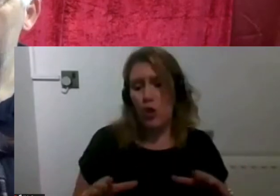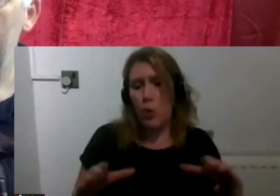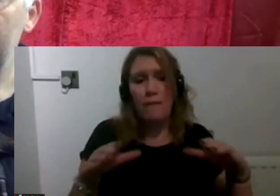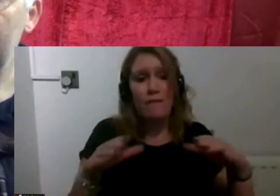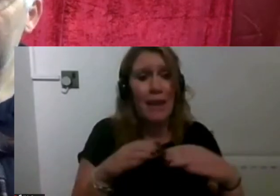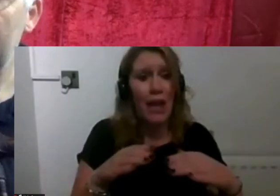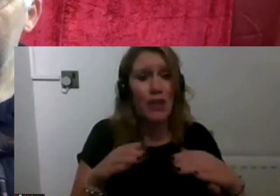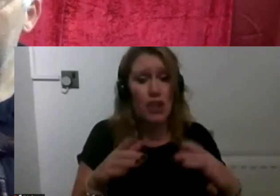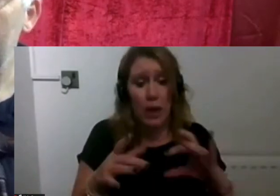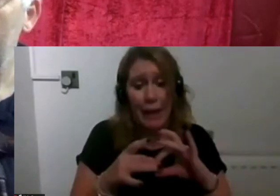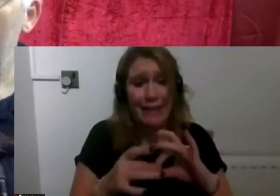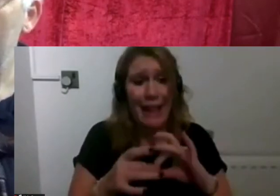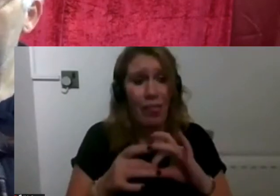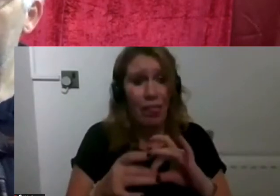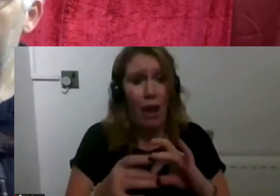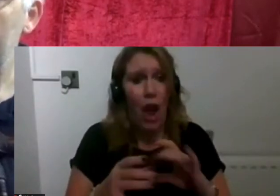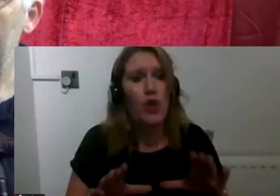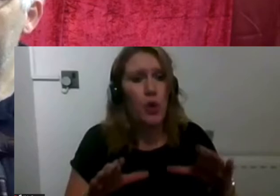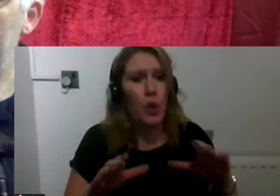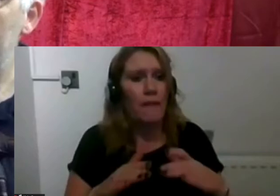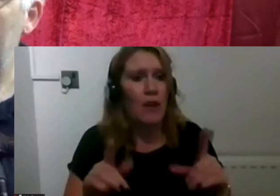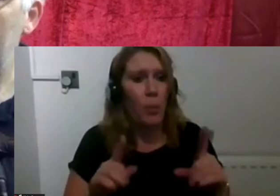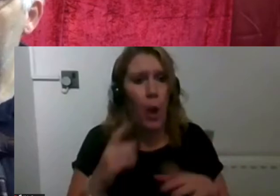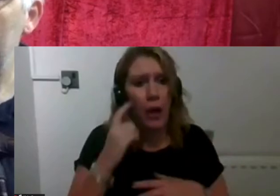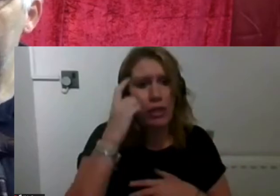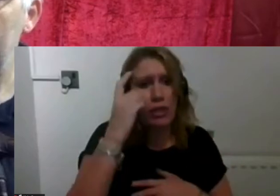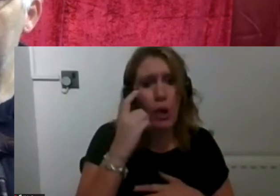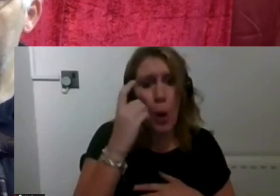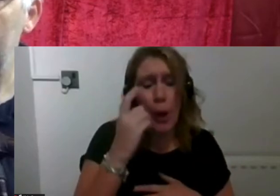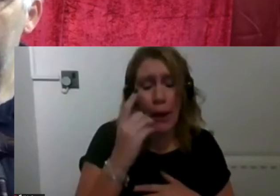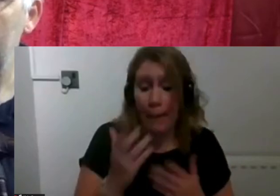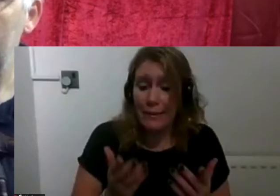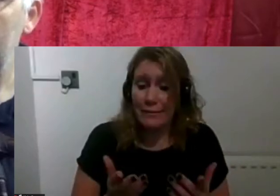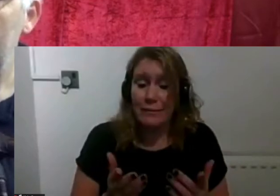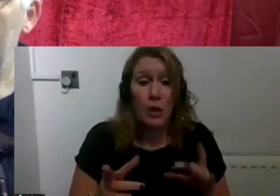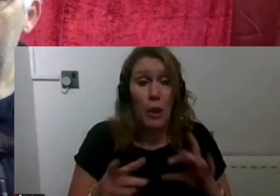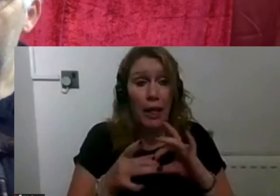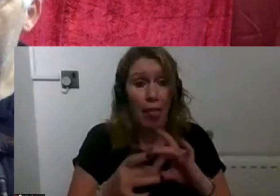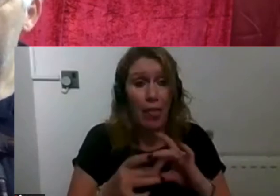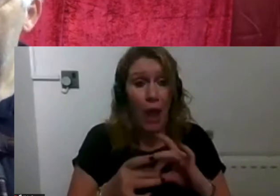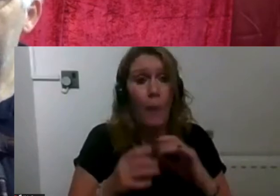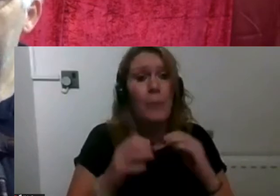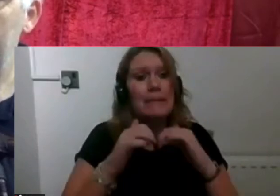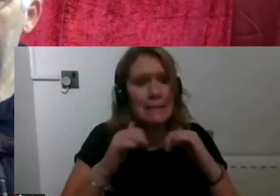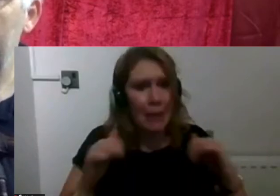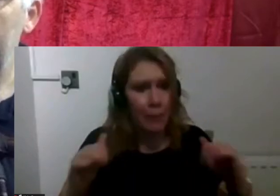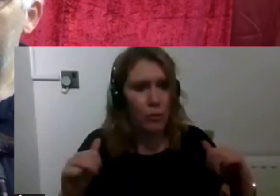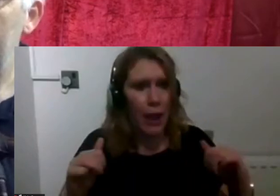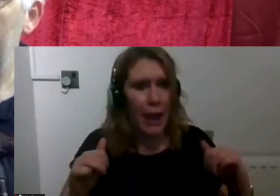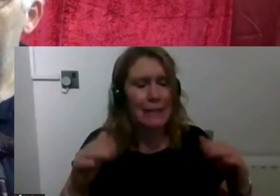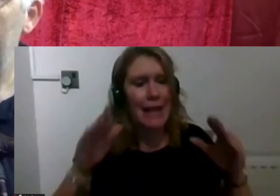But together we must separate And share what we are taught Take your enlightenment and shine